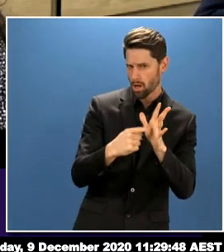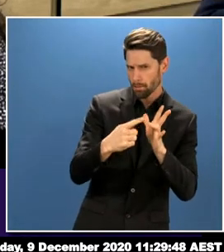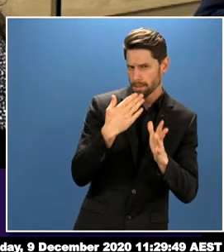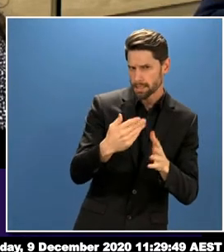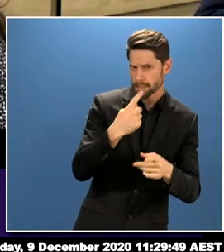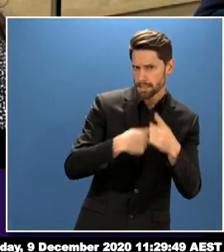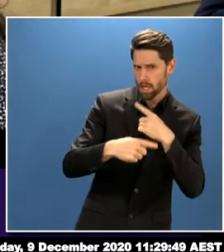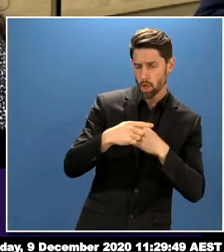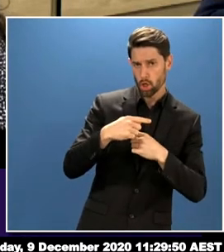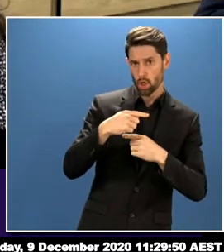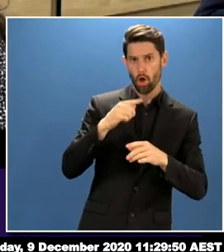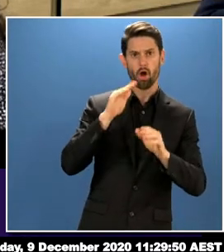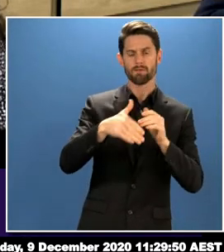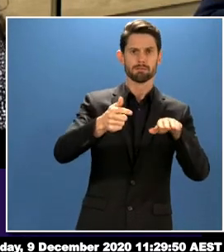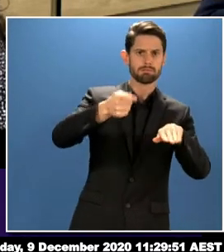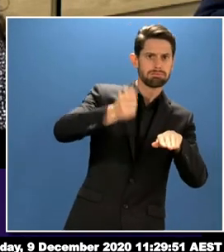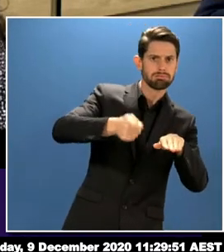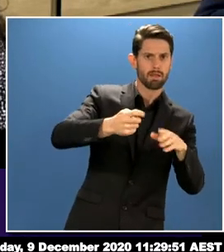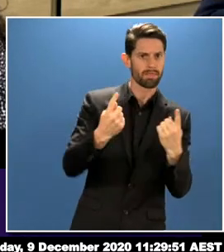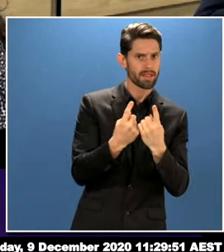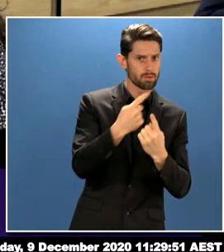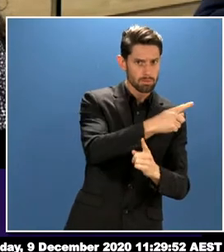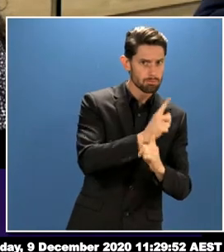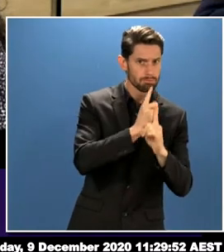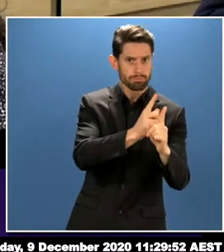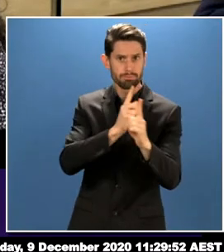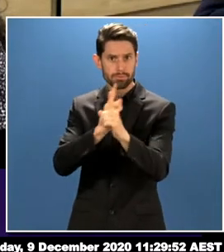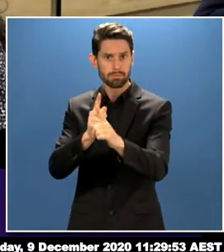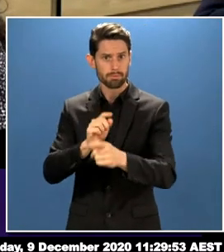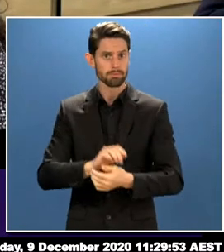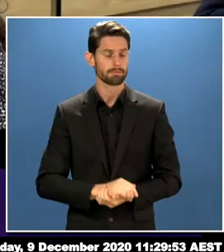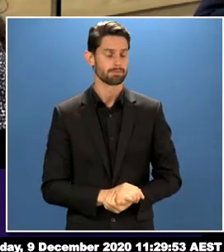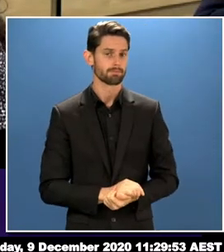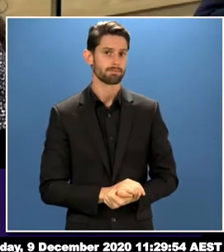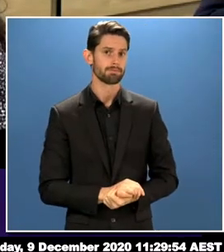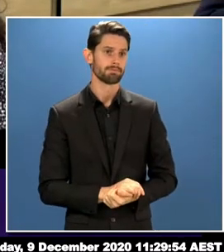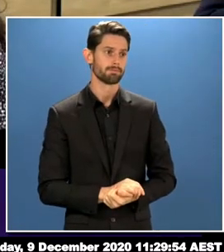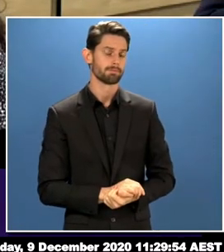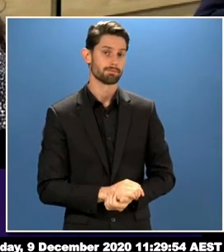That's correct, so --- and that part of the role is public